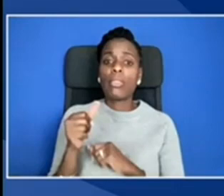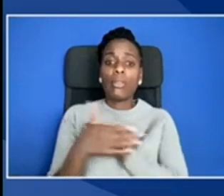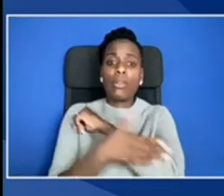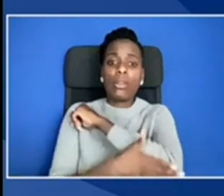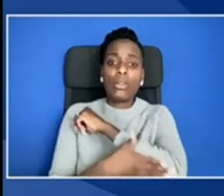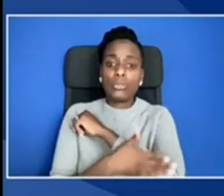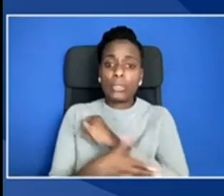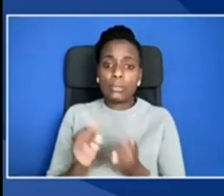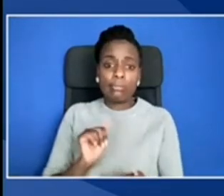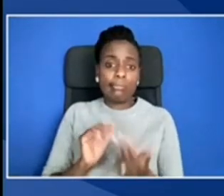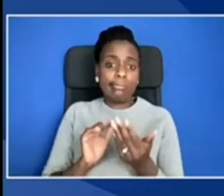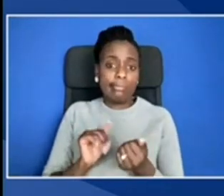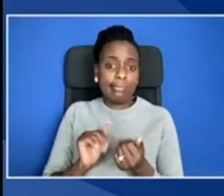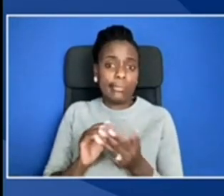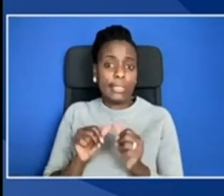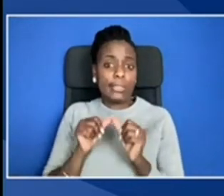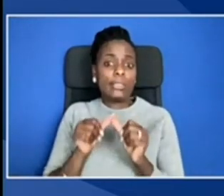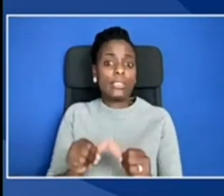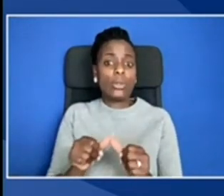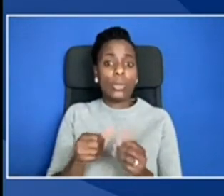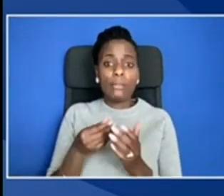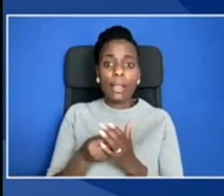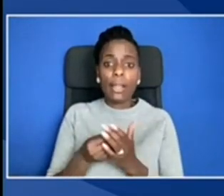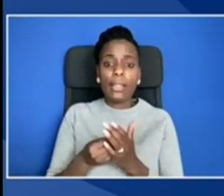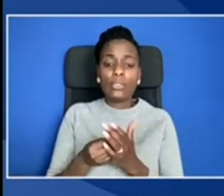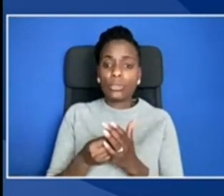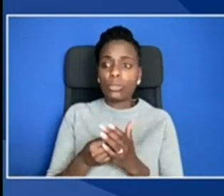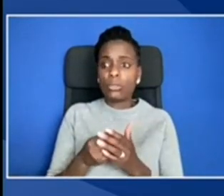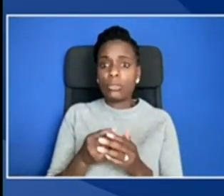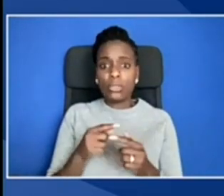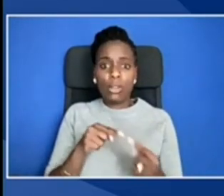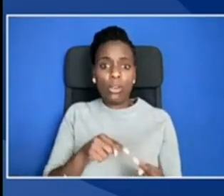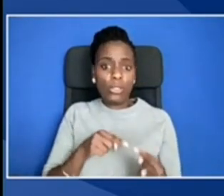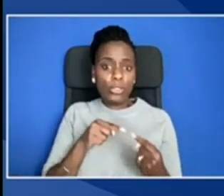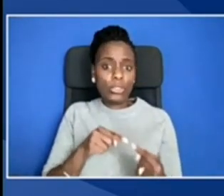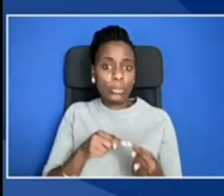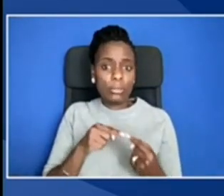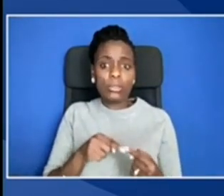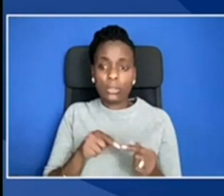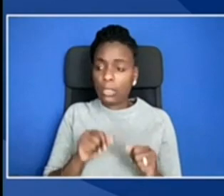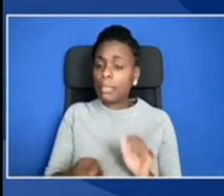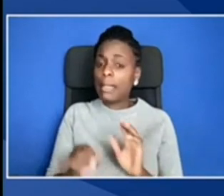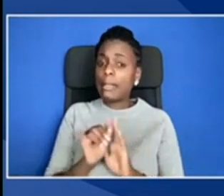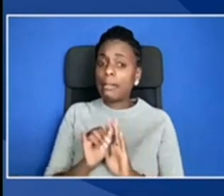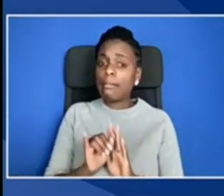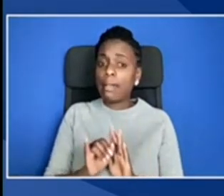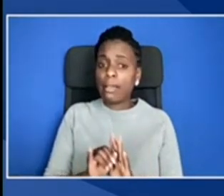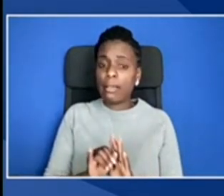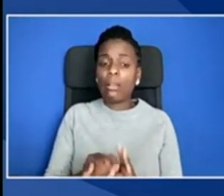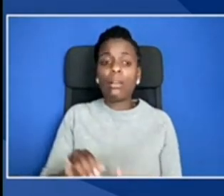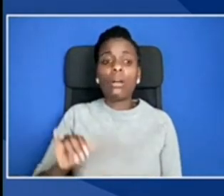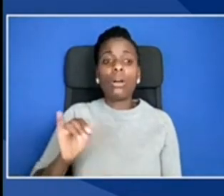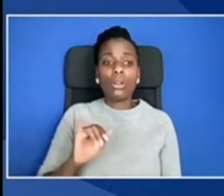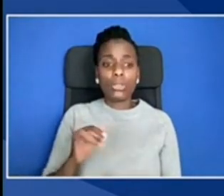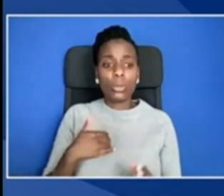continual financial hardships that can be identified through this group of people. I know we have representations from HBCUs,